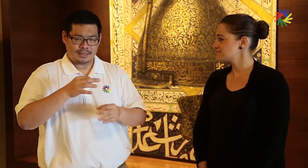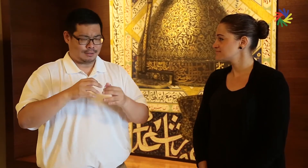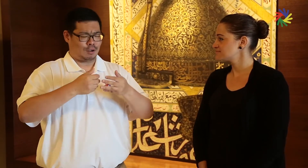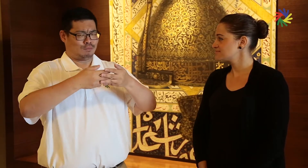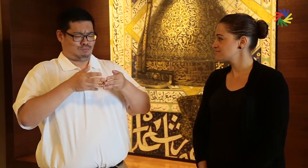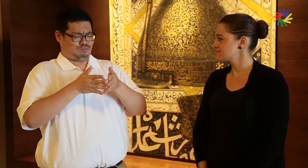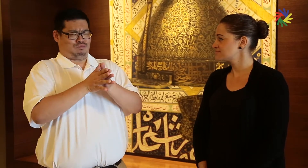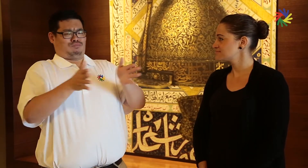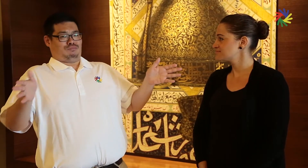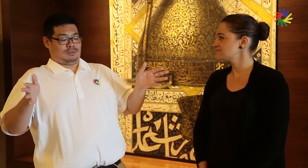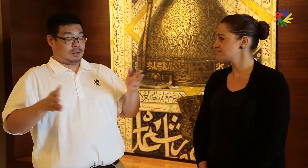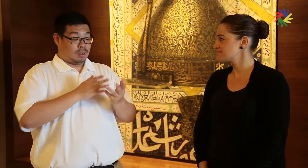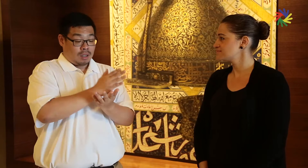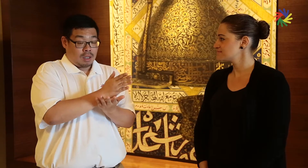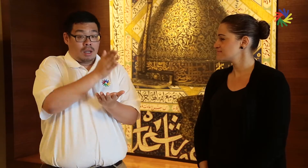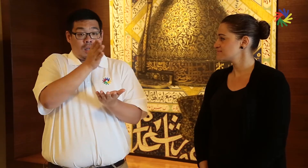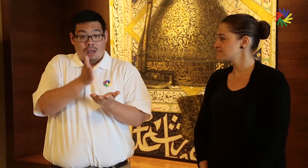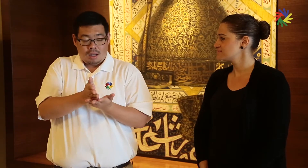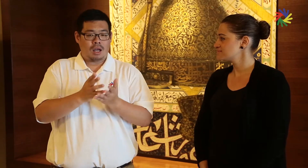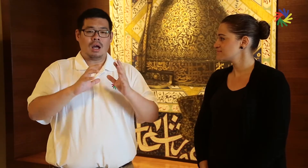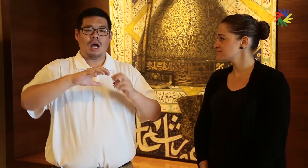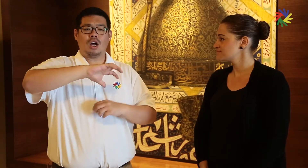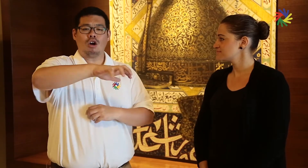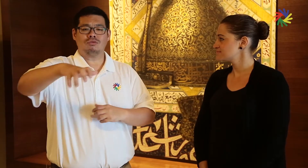I also coordinate with countries to arrange events,